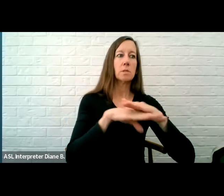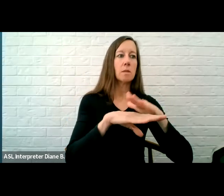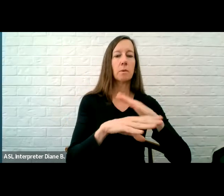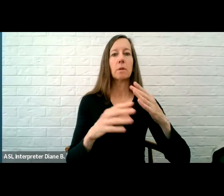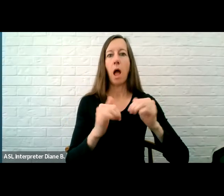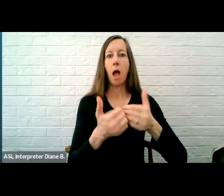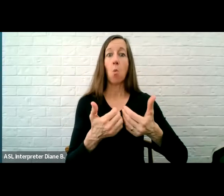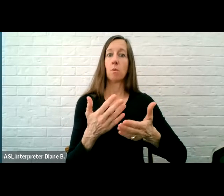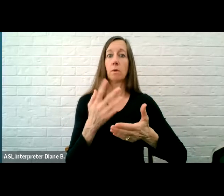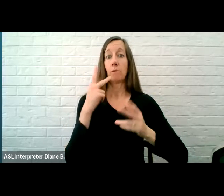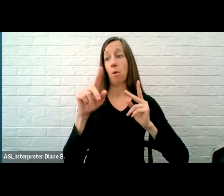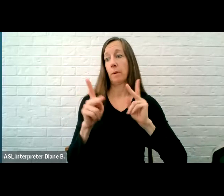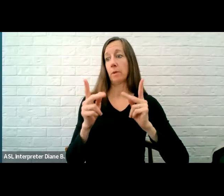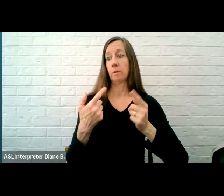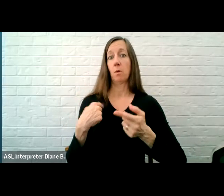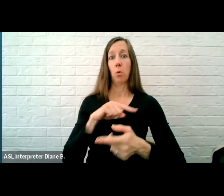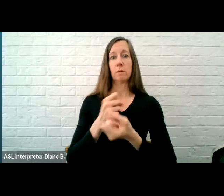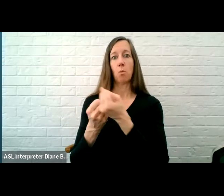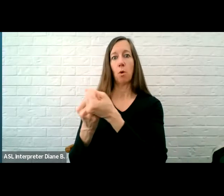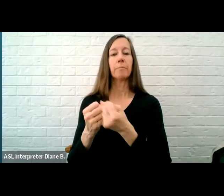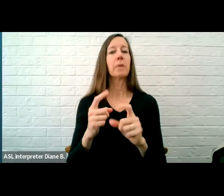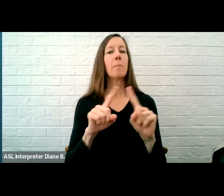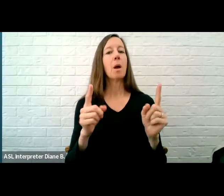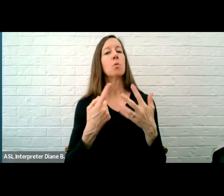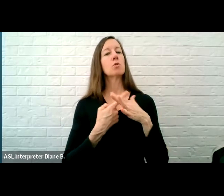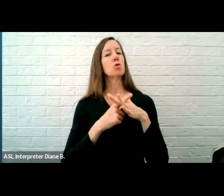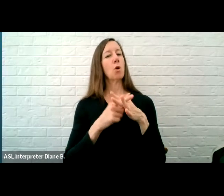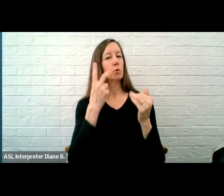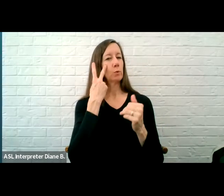But we are beginning to see state Idd agencies foraging partnerships with